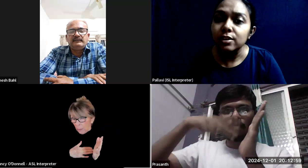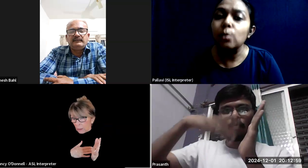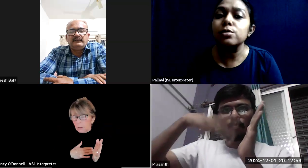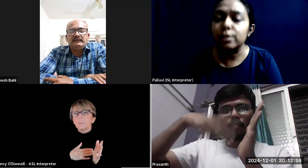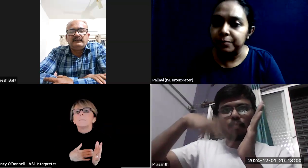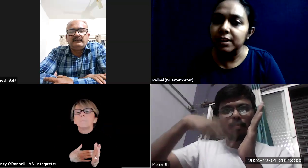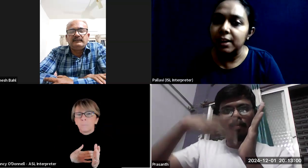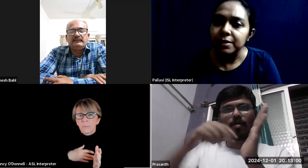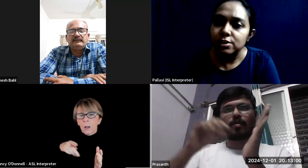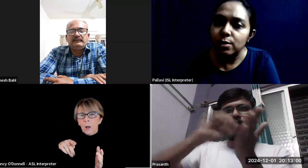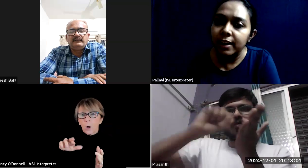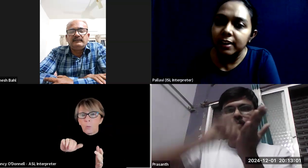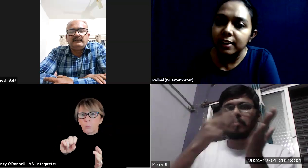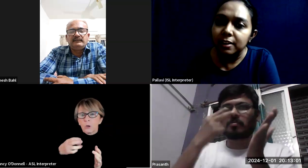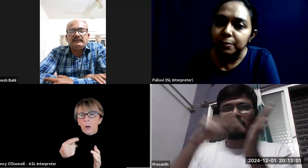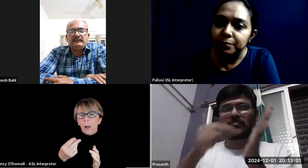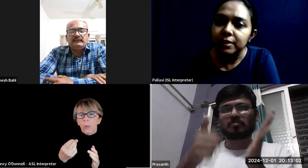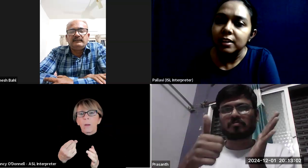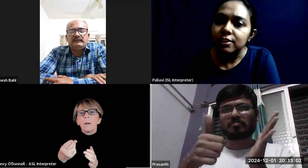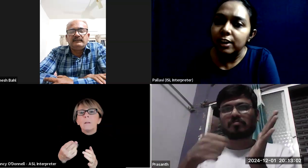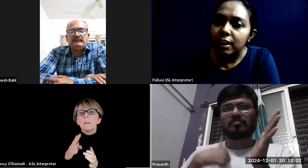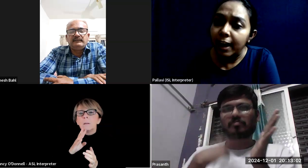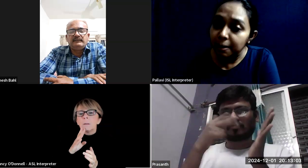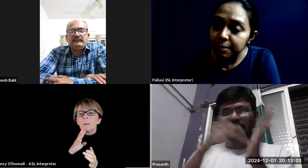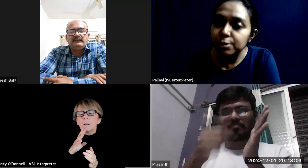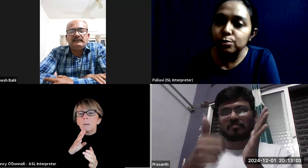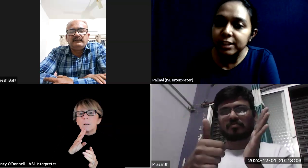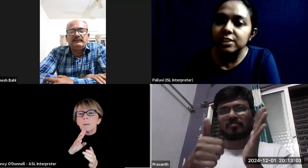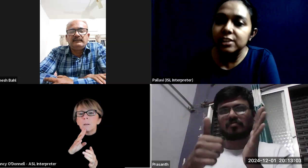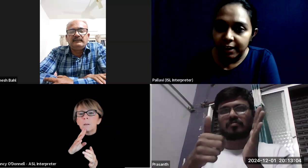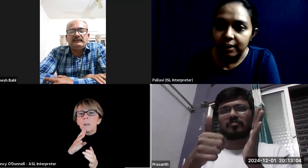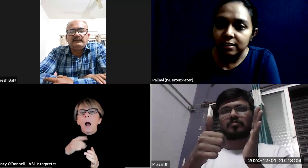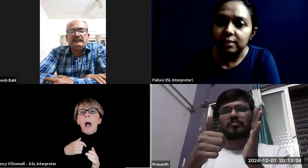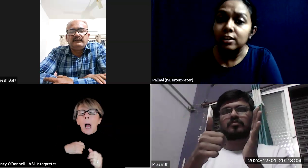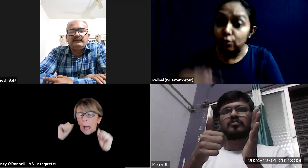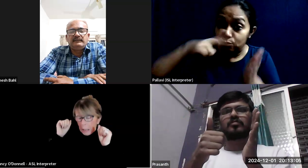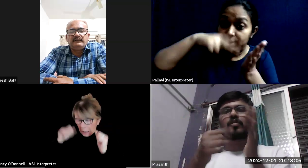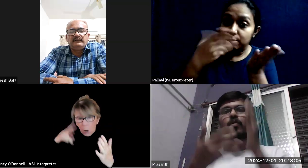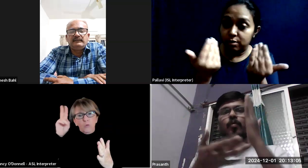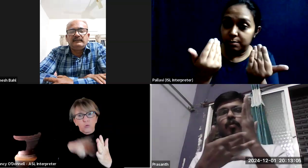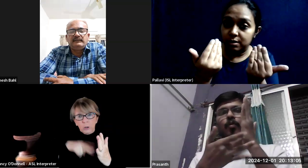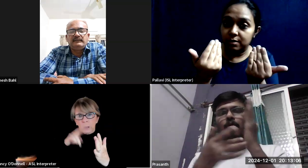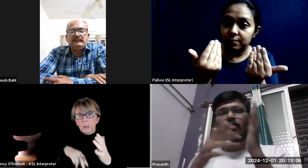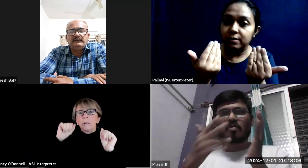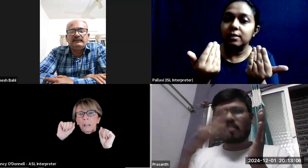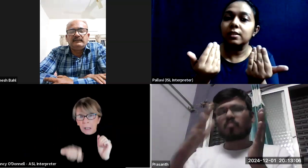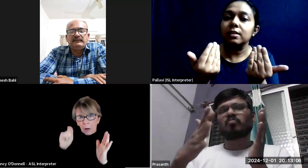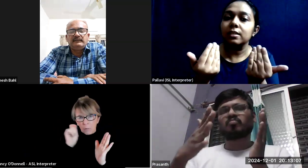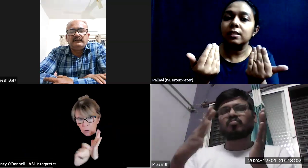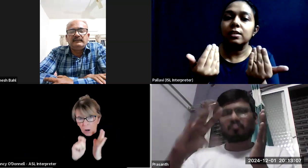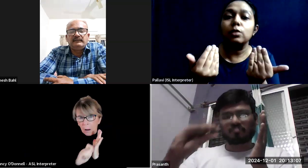Oh, sorry. Yeah. So I… I am able to read and write.